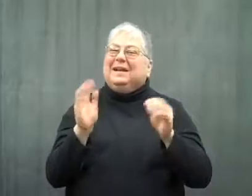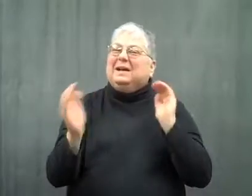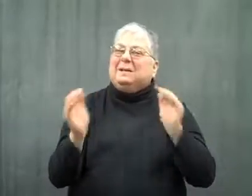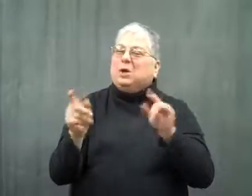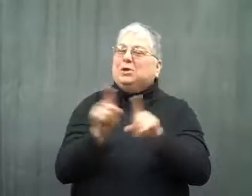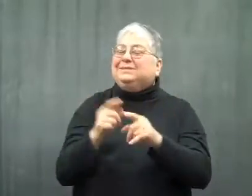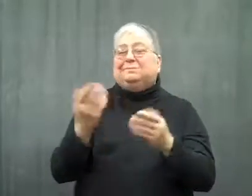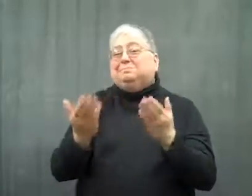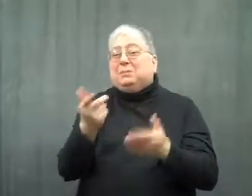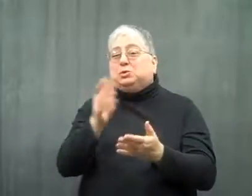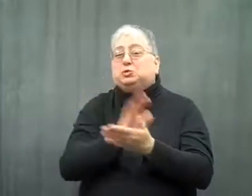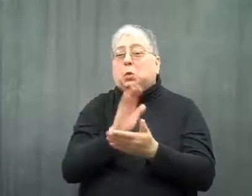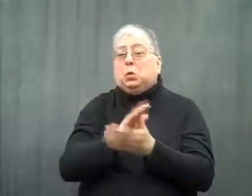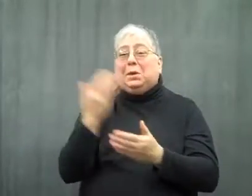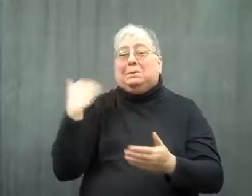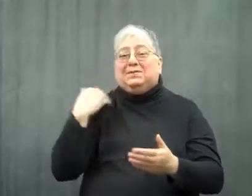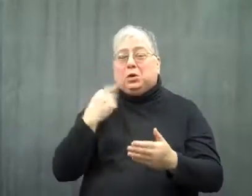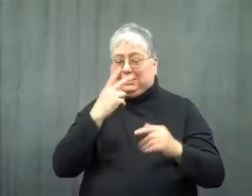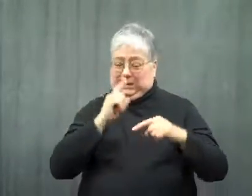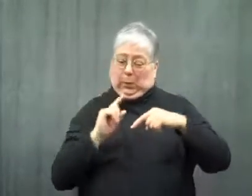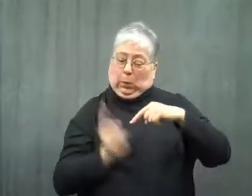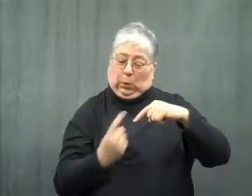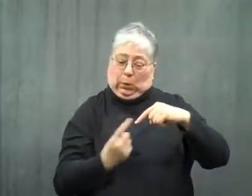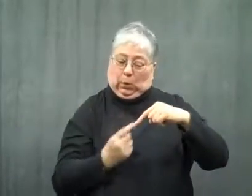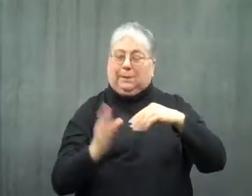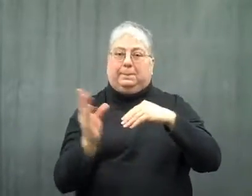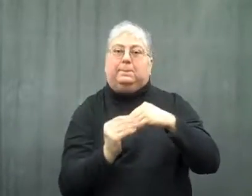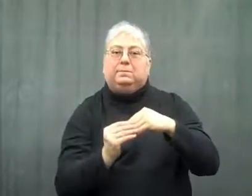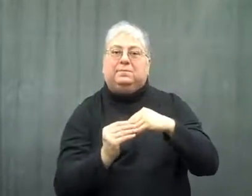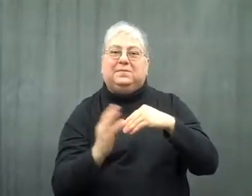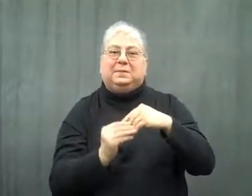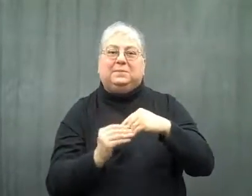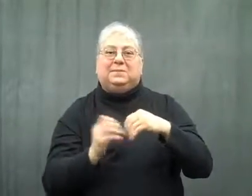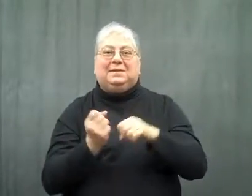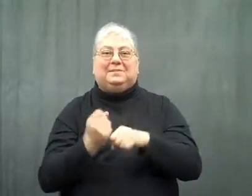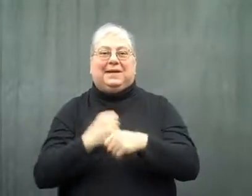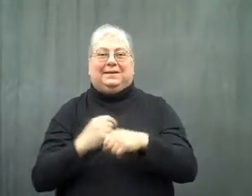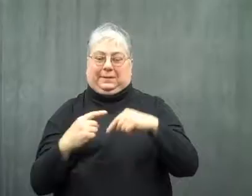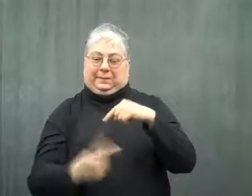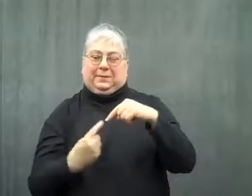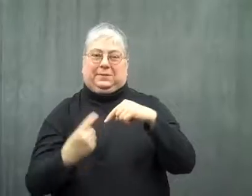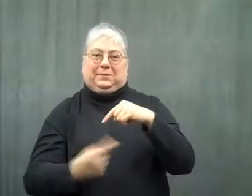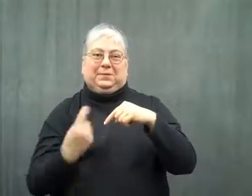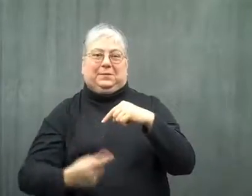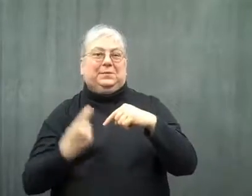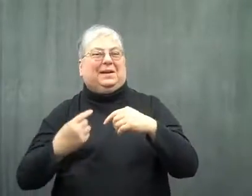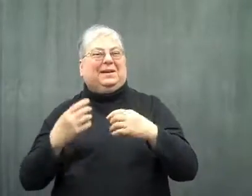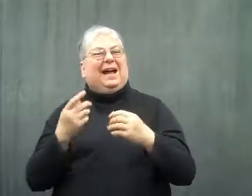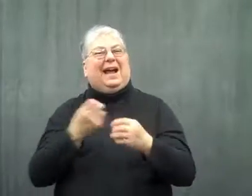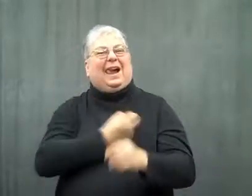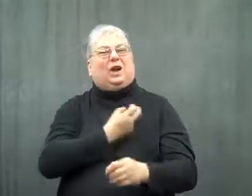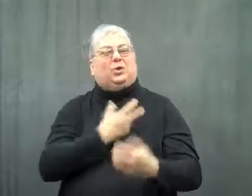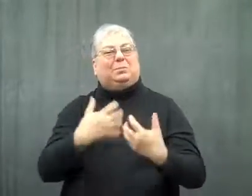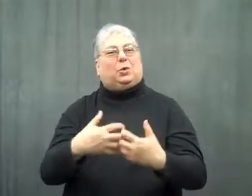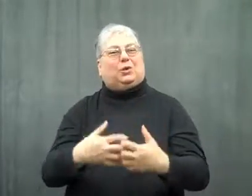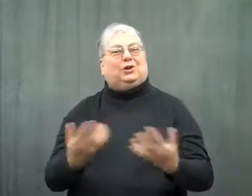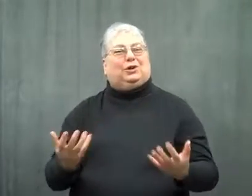In school, you might have seen a spinning electromagnet, like an electric motor.